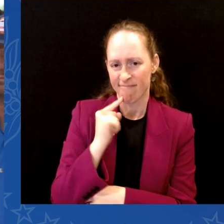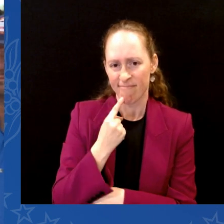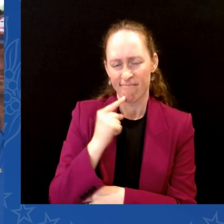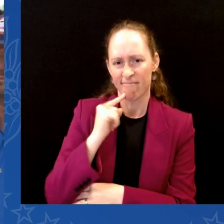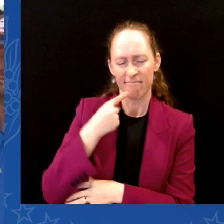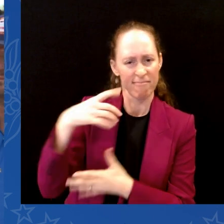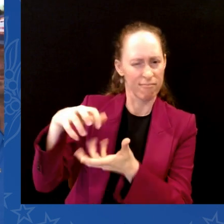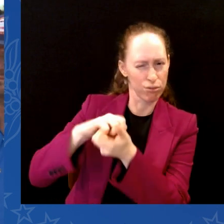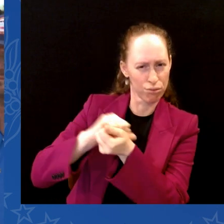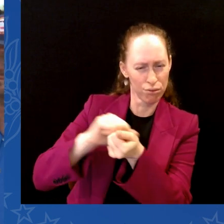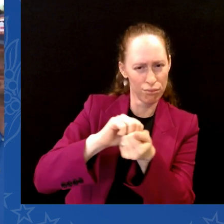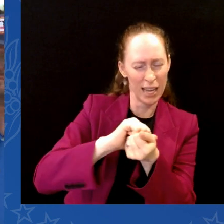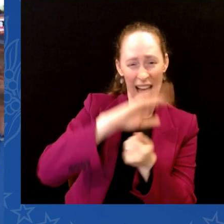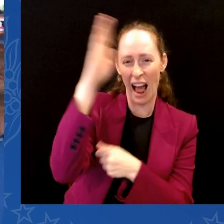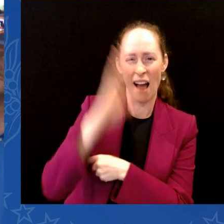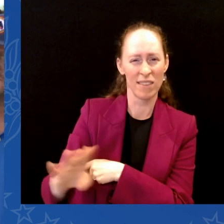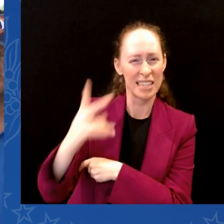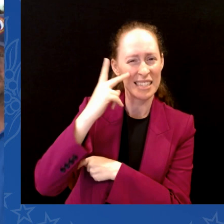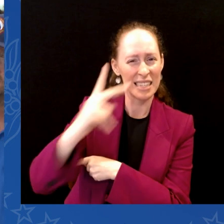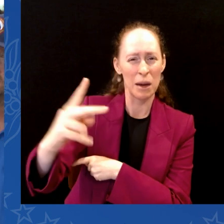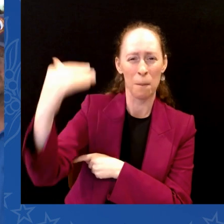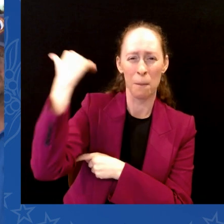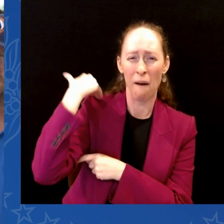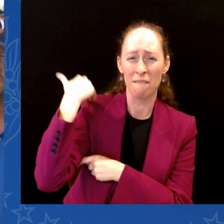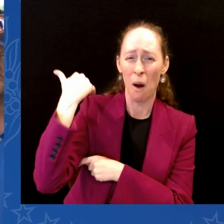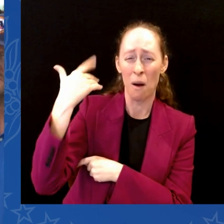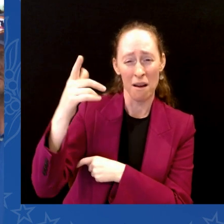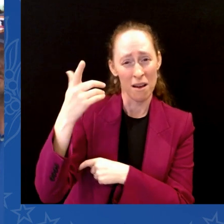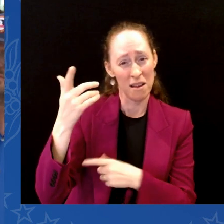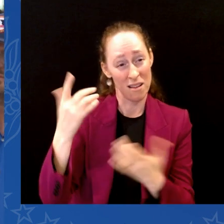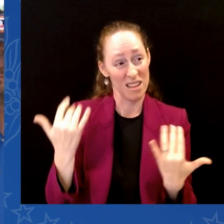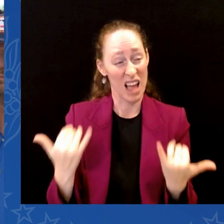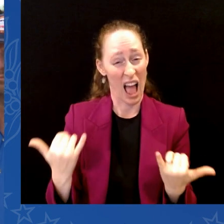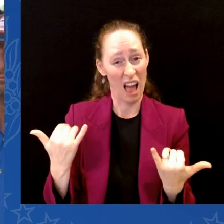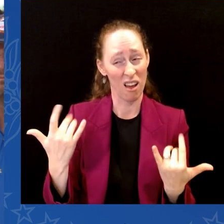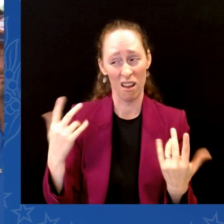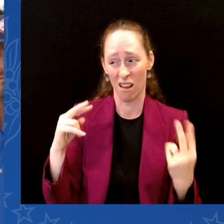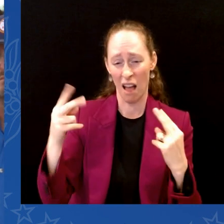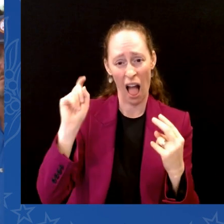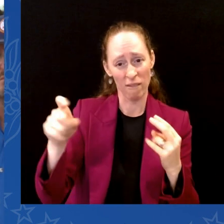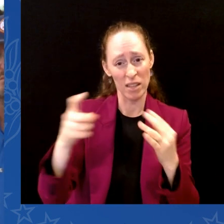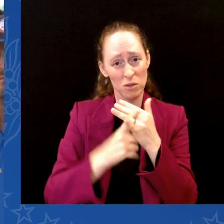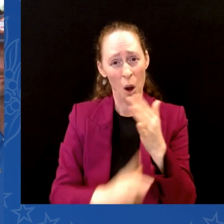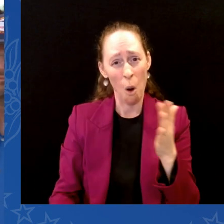You got to start from scratch. You got to move again. And it's going to take a lot -- a lot of time --